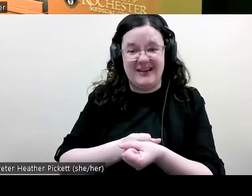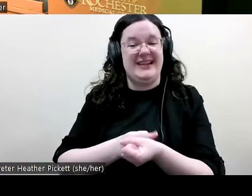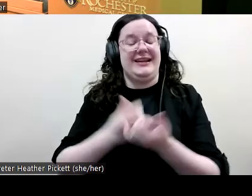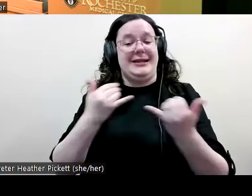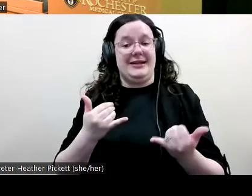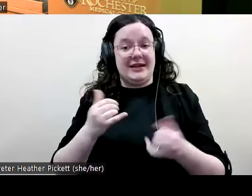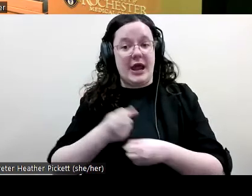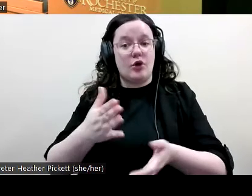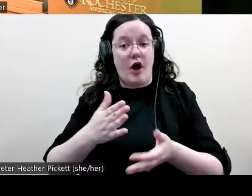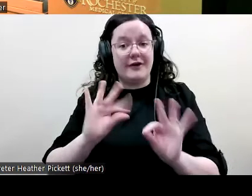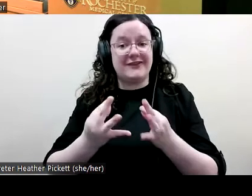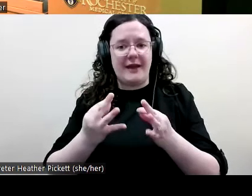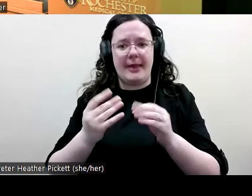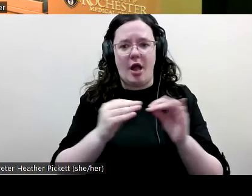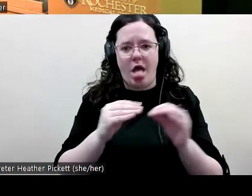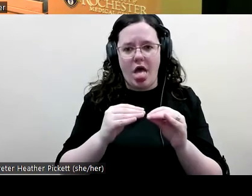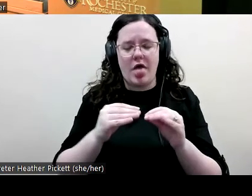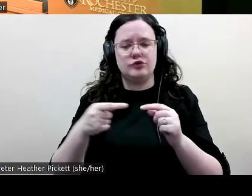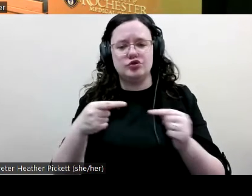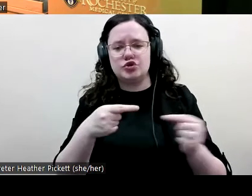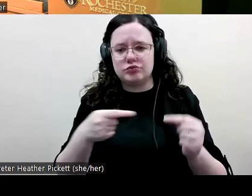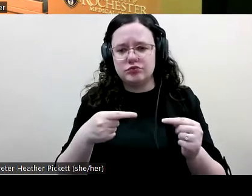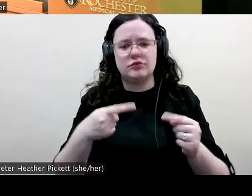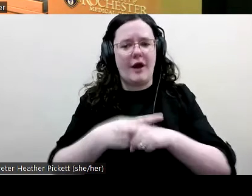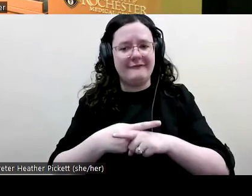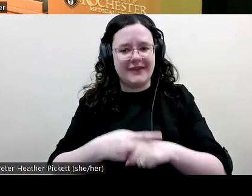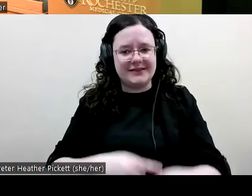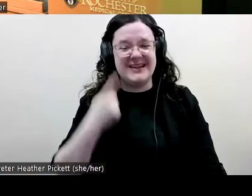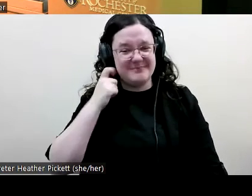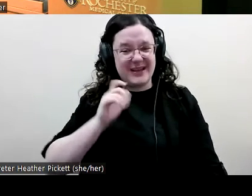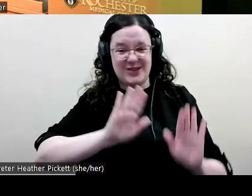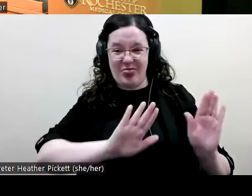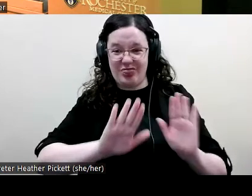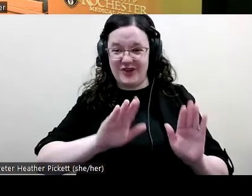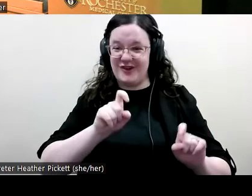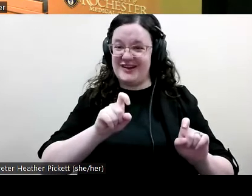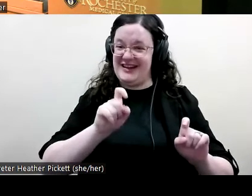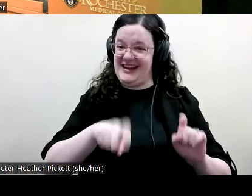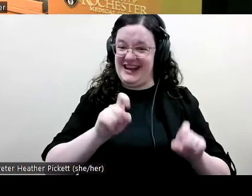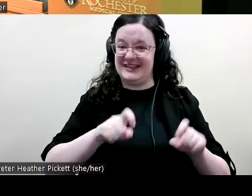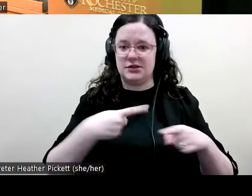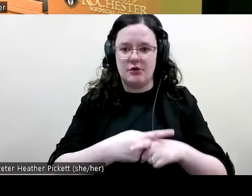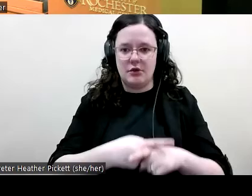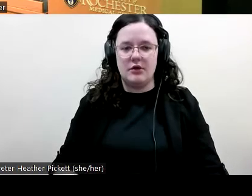because of those competing needs and then there's a lot of conflict about what to do I got to tell